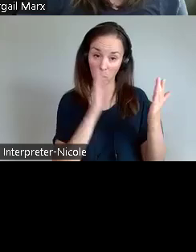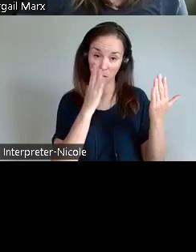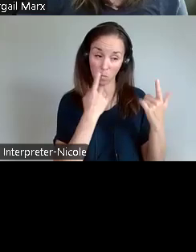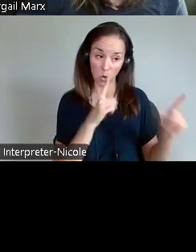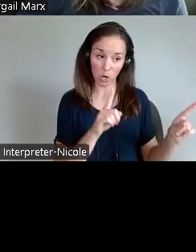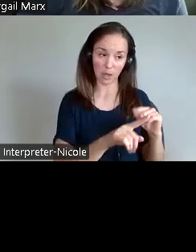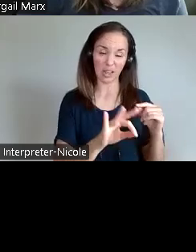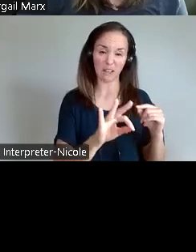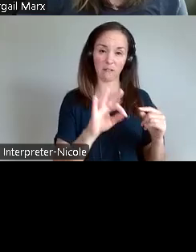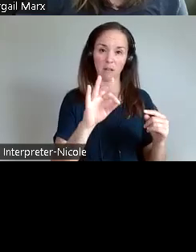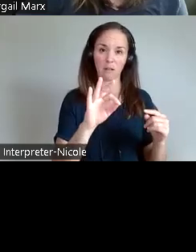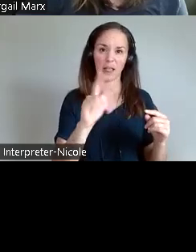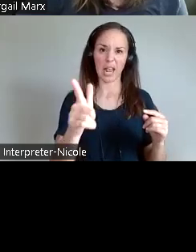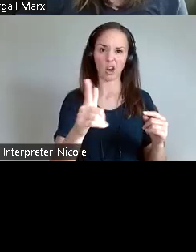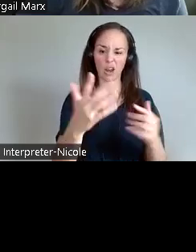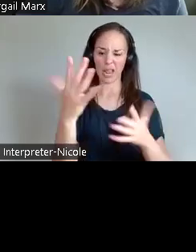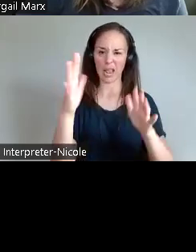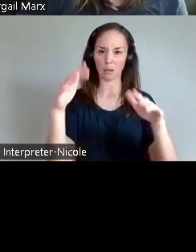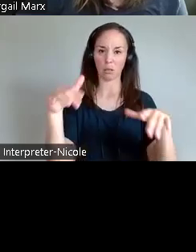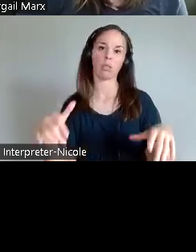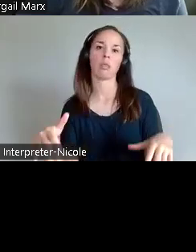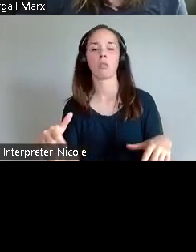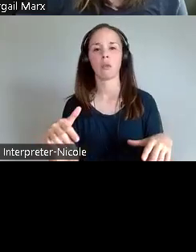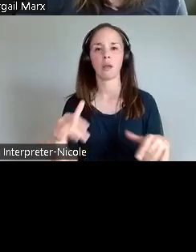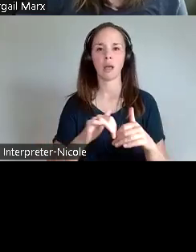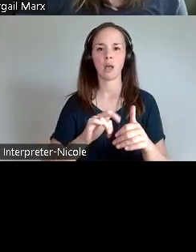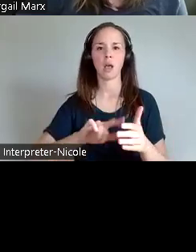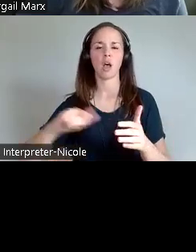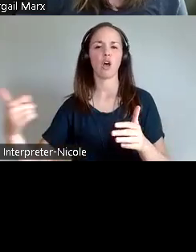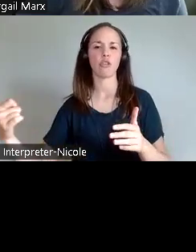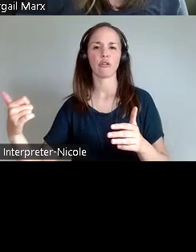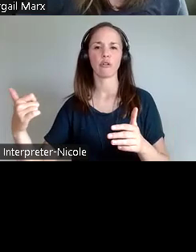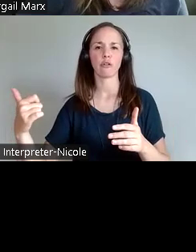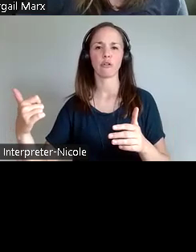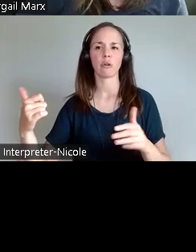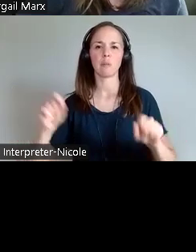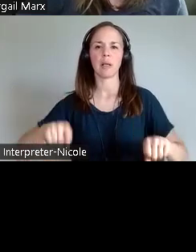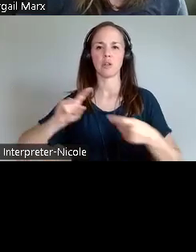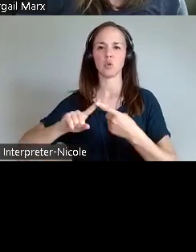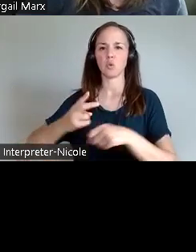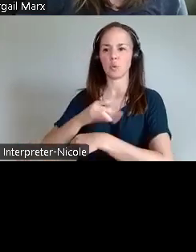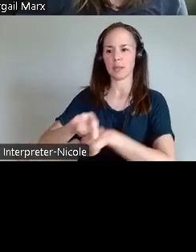being able to use other access methods. So the next slide shows that